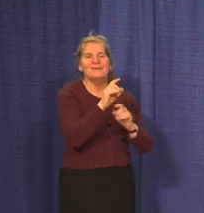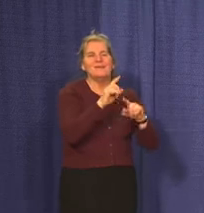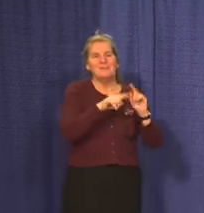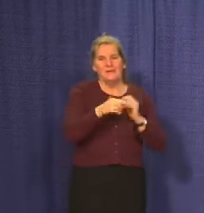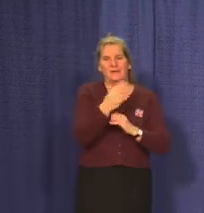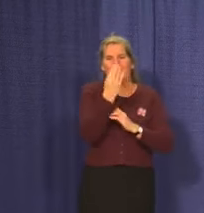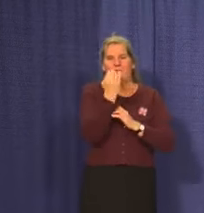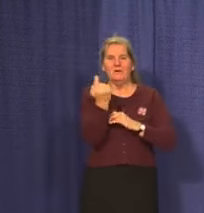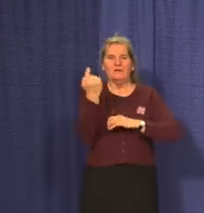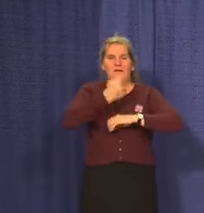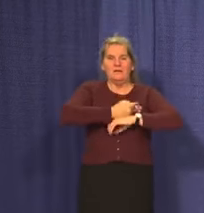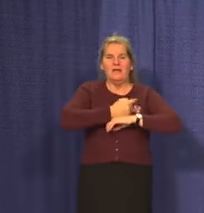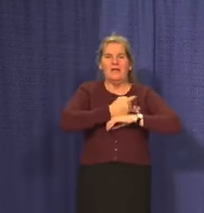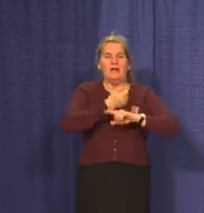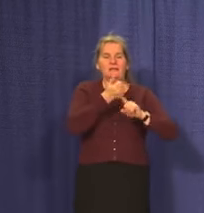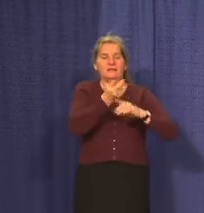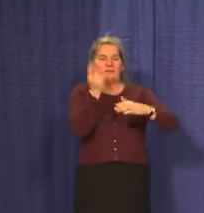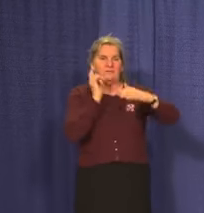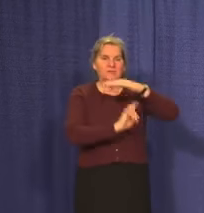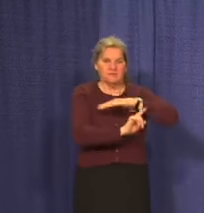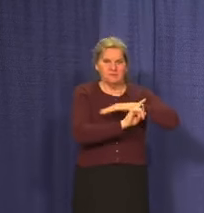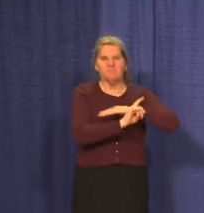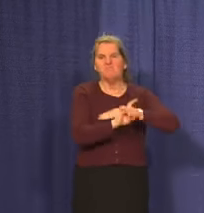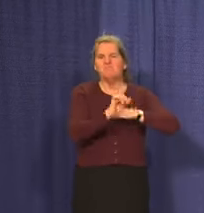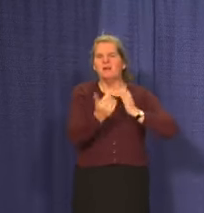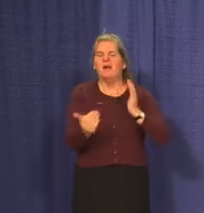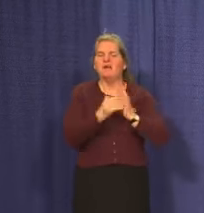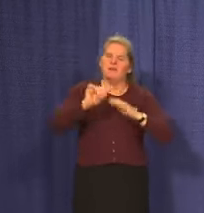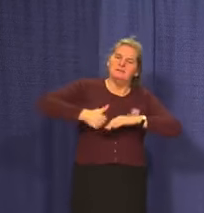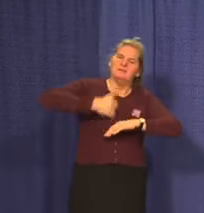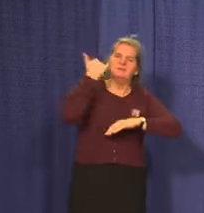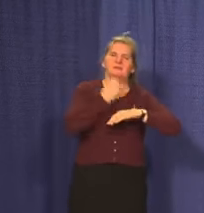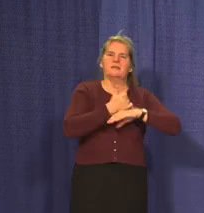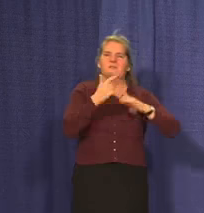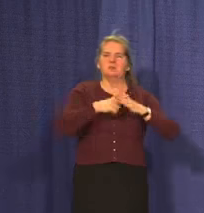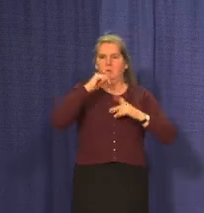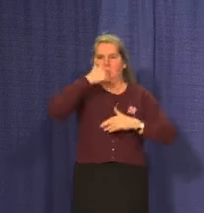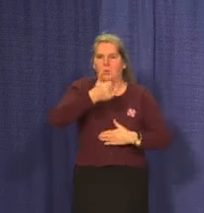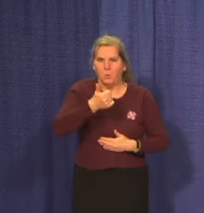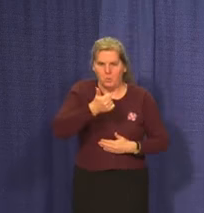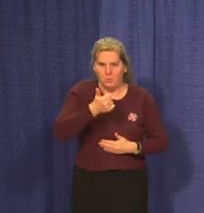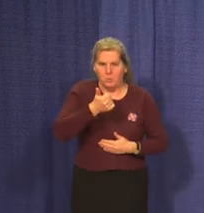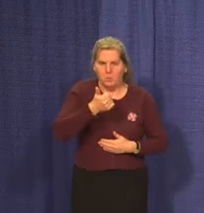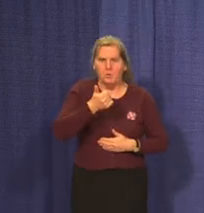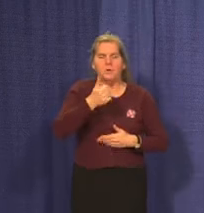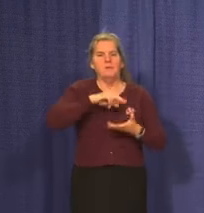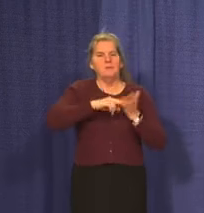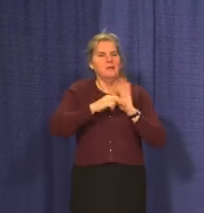THE 14 DAY SELF ISOLATION PERIOD WILL BE INSTATED AS OF TOMORROW, MEANING ANY PERSON WHO IS